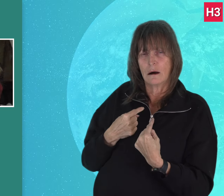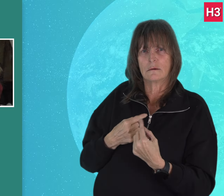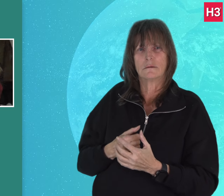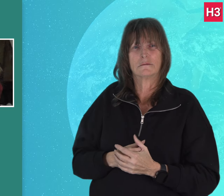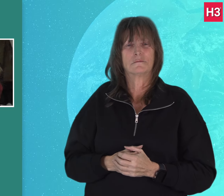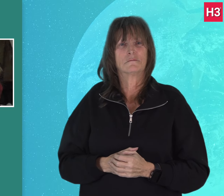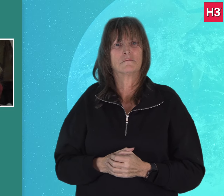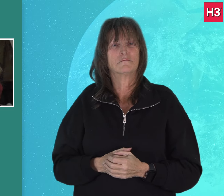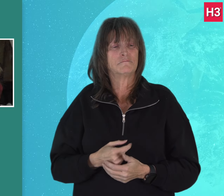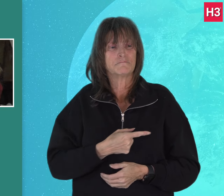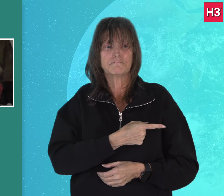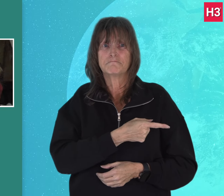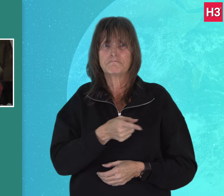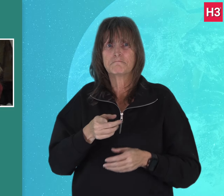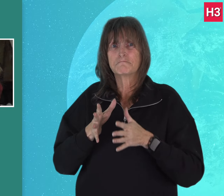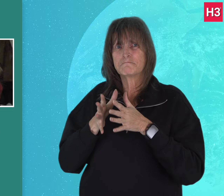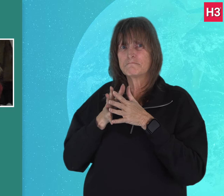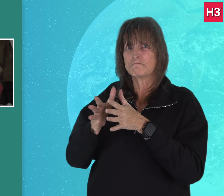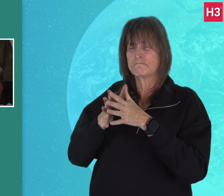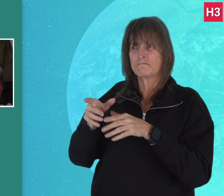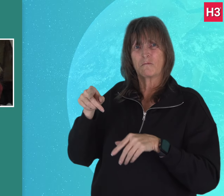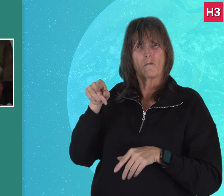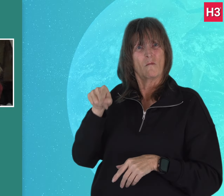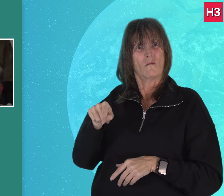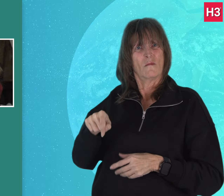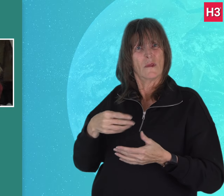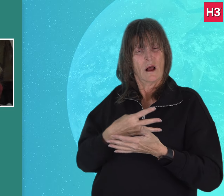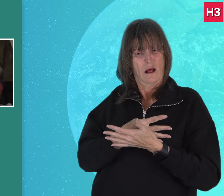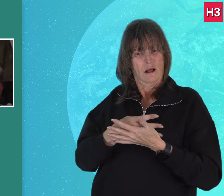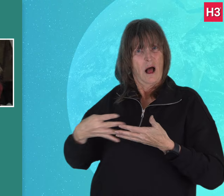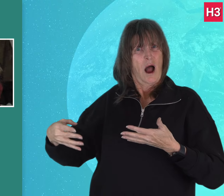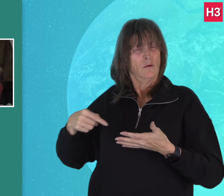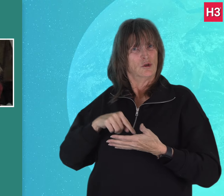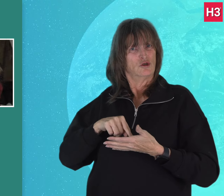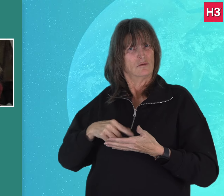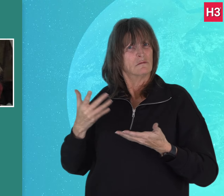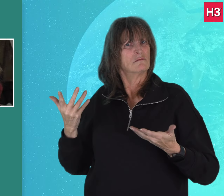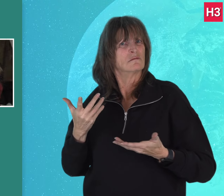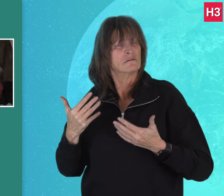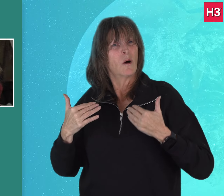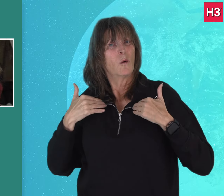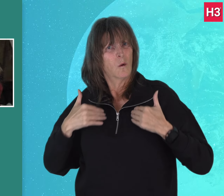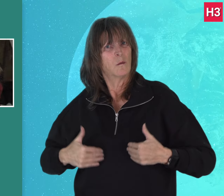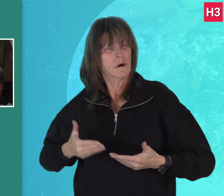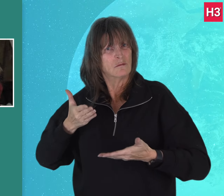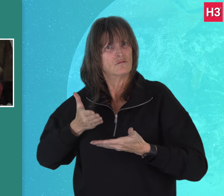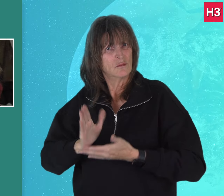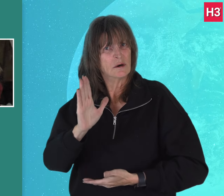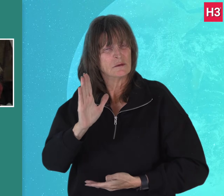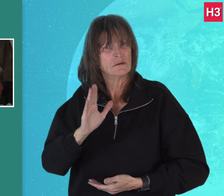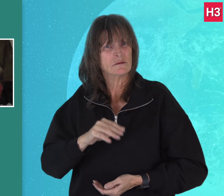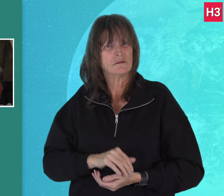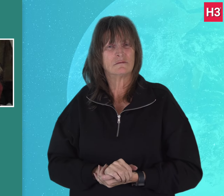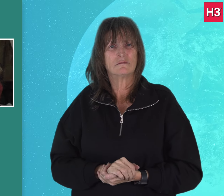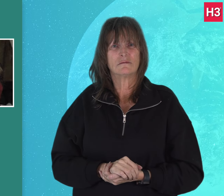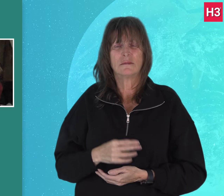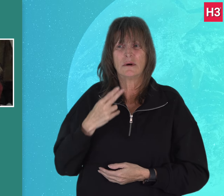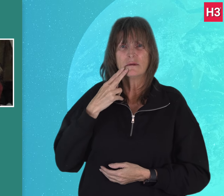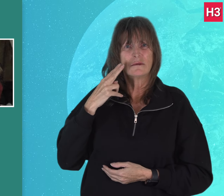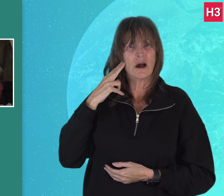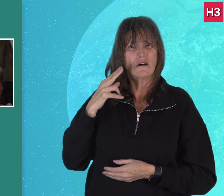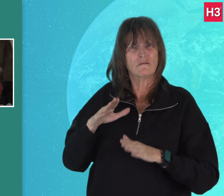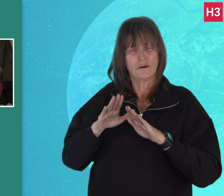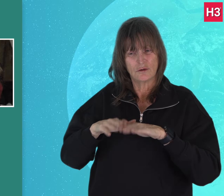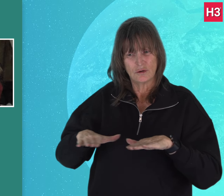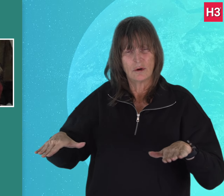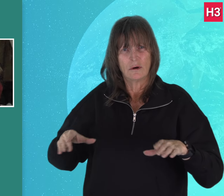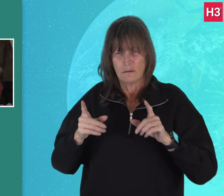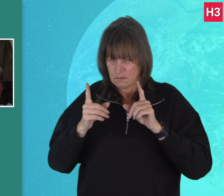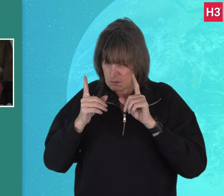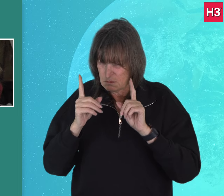and signing petitions to bring the program back. They say that